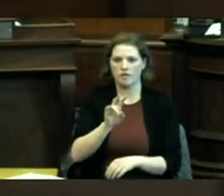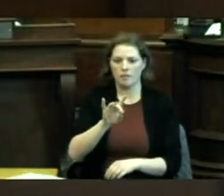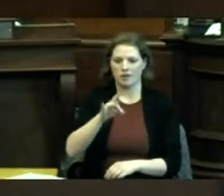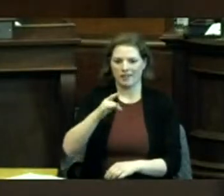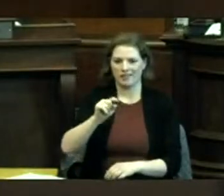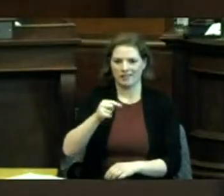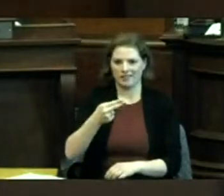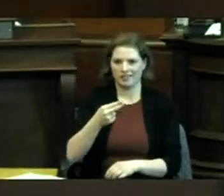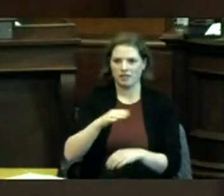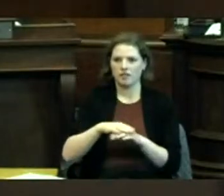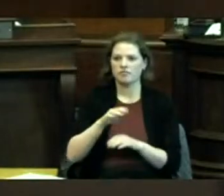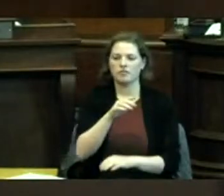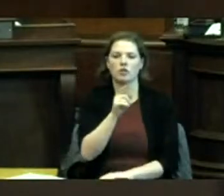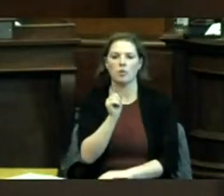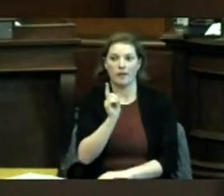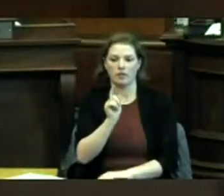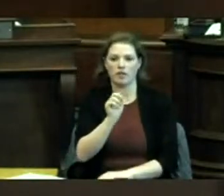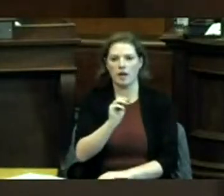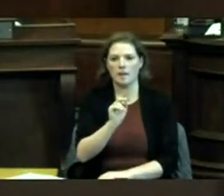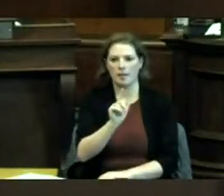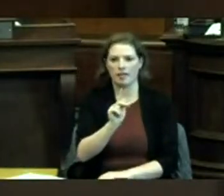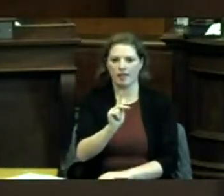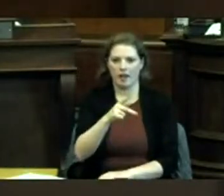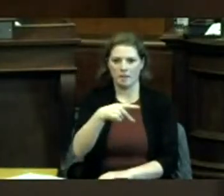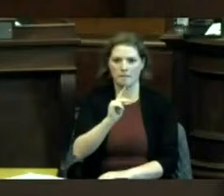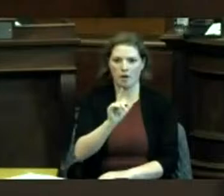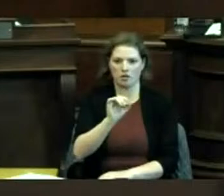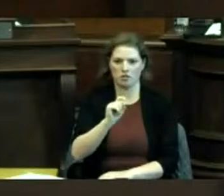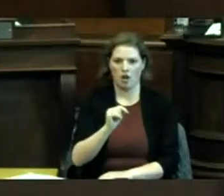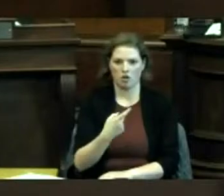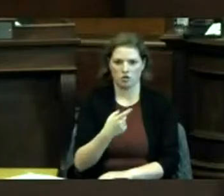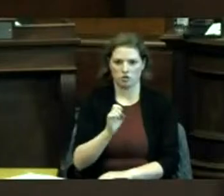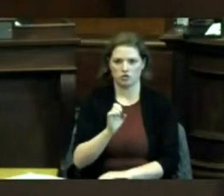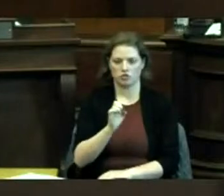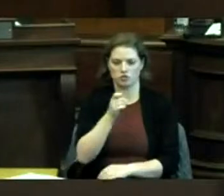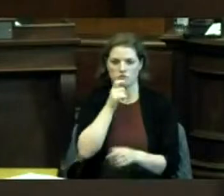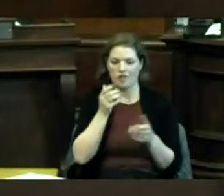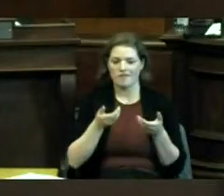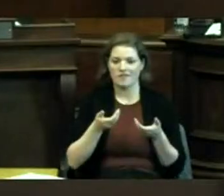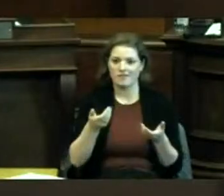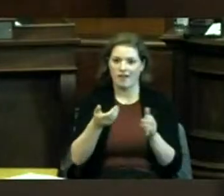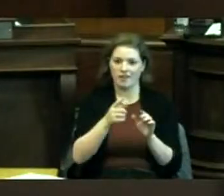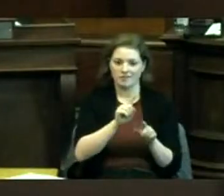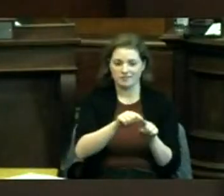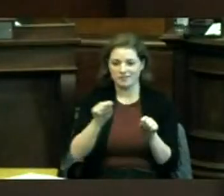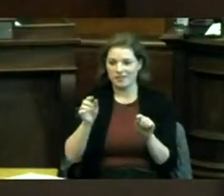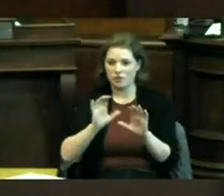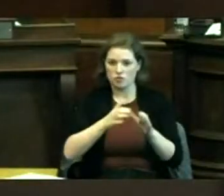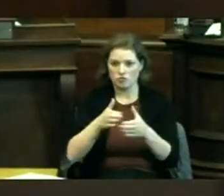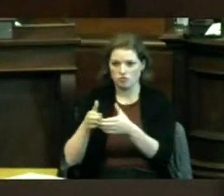childhood poverty, including youth forum on November 18th at